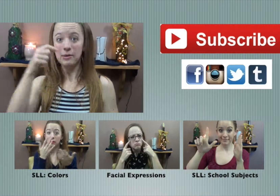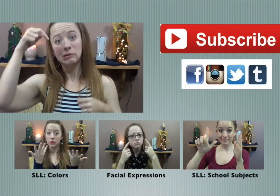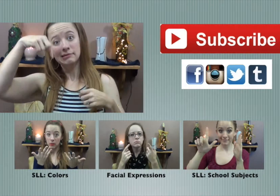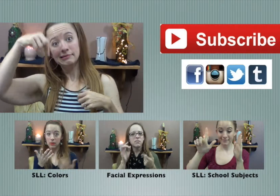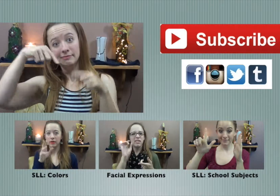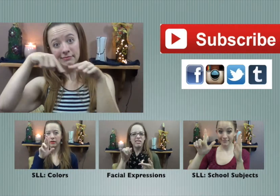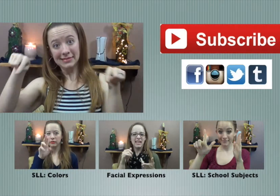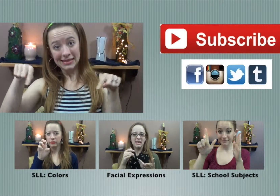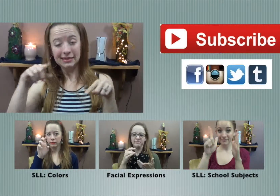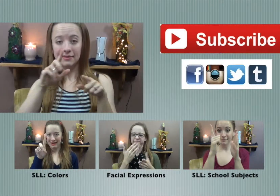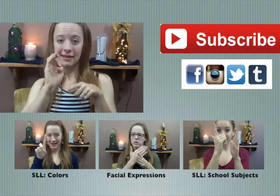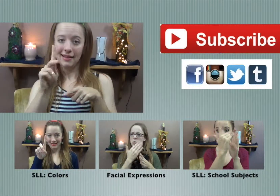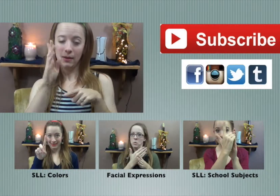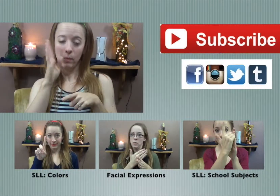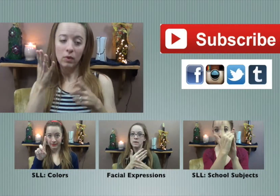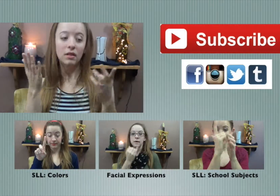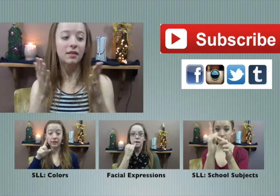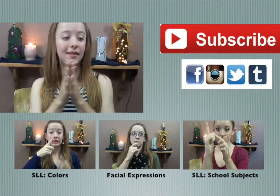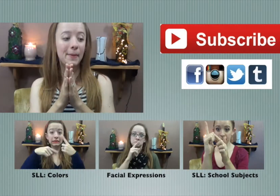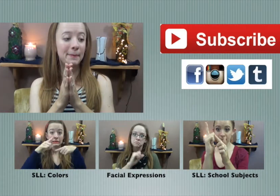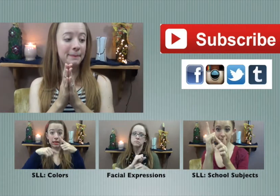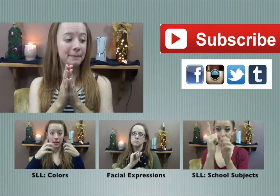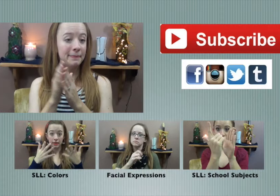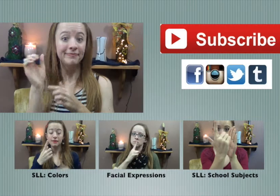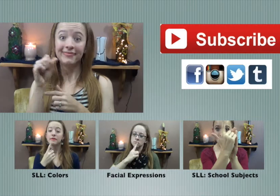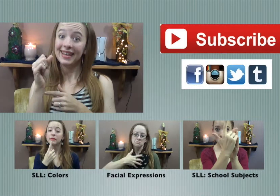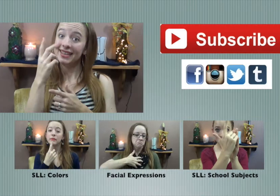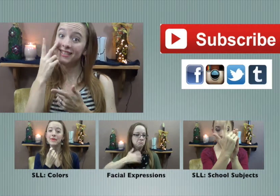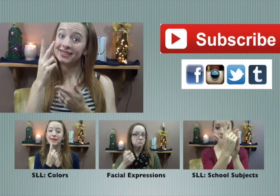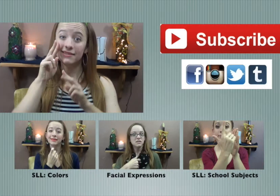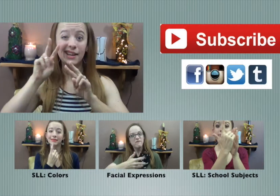SUBSCRIBE button or in the downbar below. Yeah